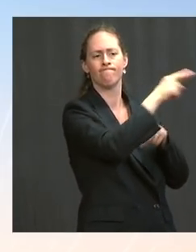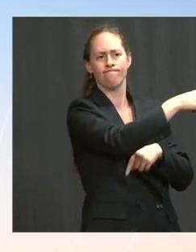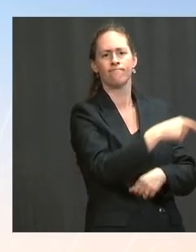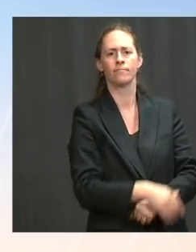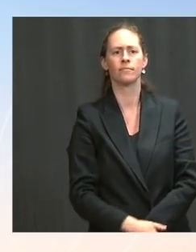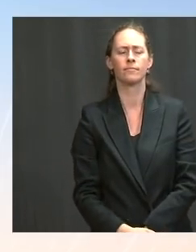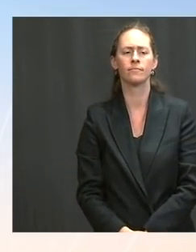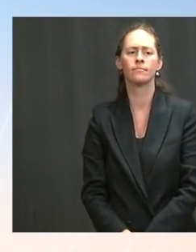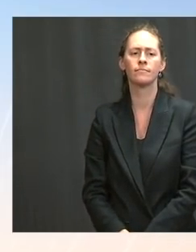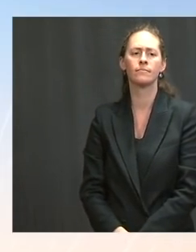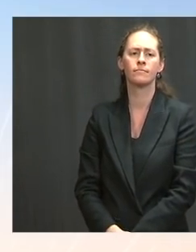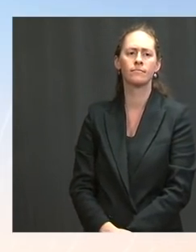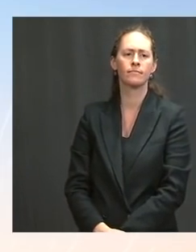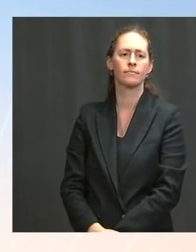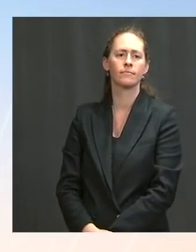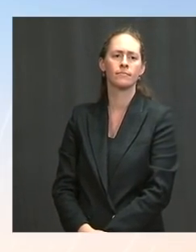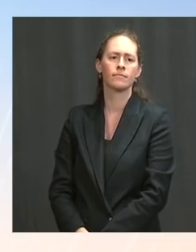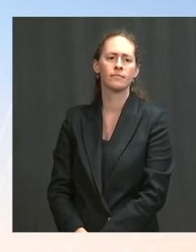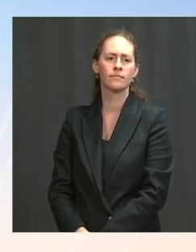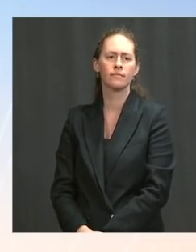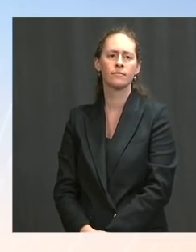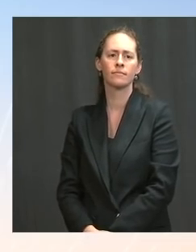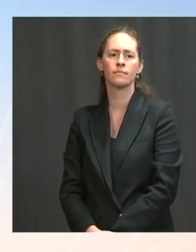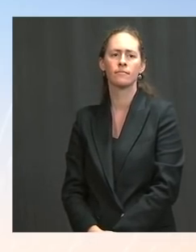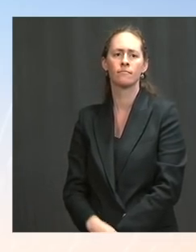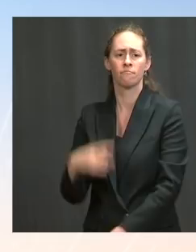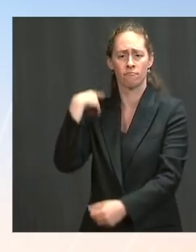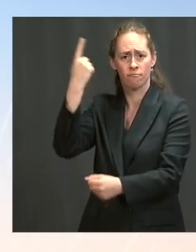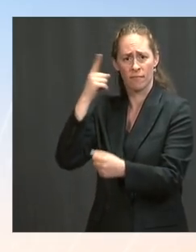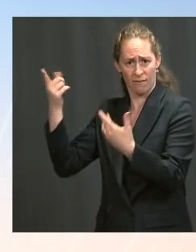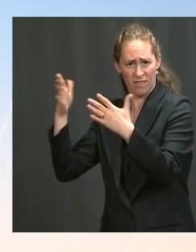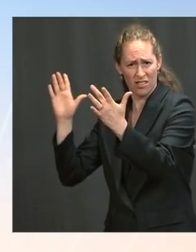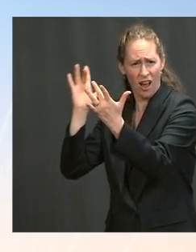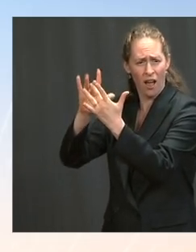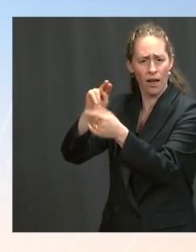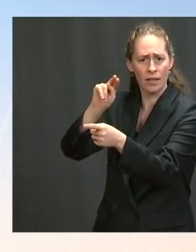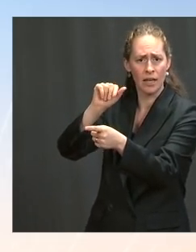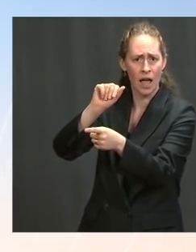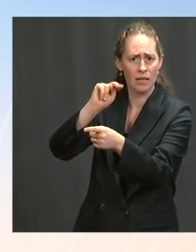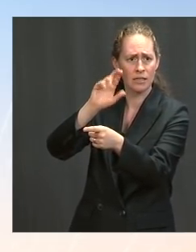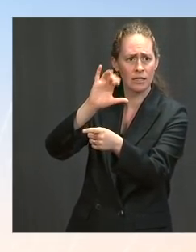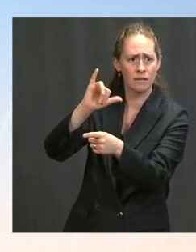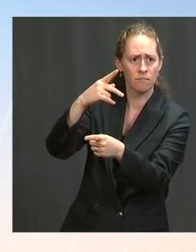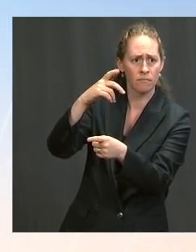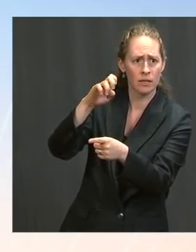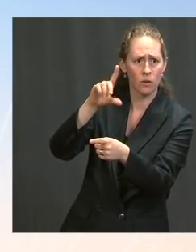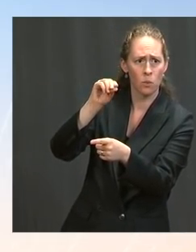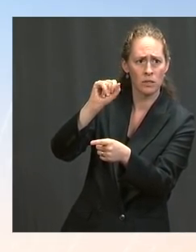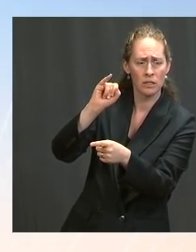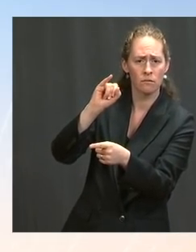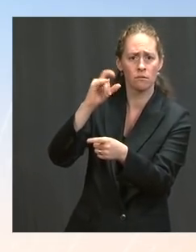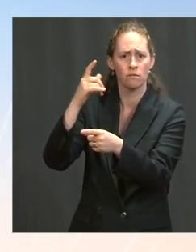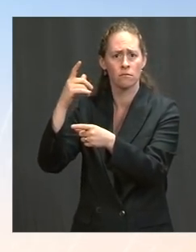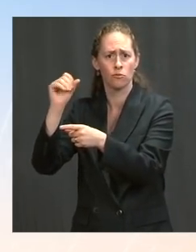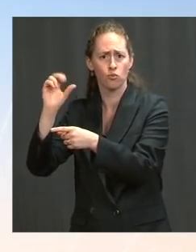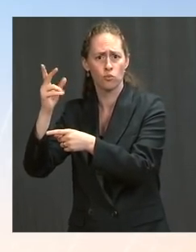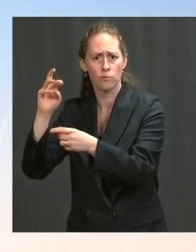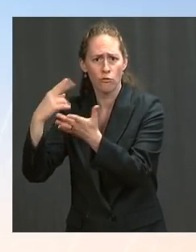with House Speaker Nancy Pelosi or Leader Schumer following his clarification that he issued over the weekend? Ms. Psaki: You're not talking about the airstrikes. You're talking about infrastructure.